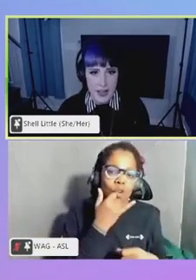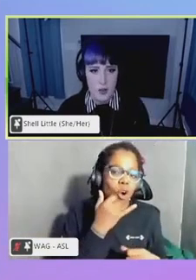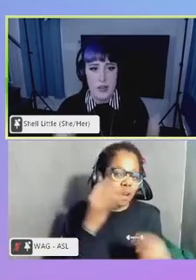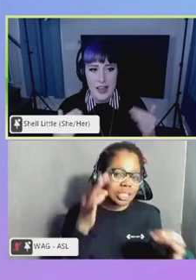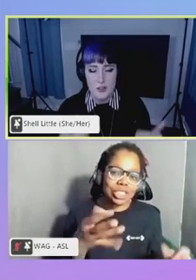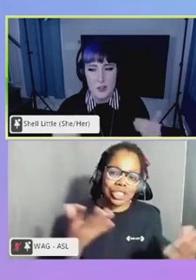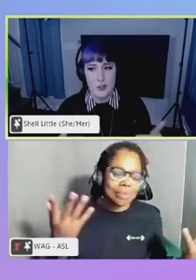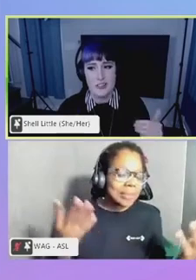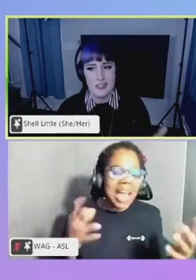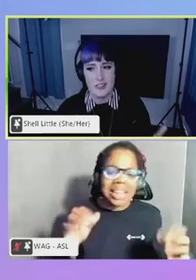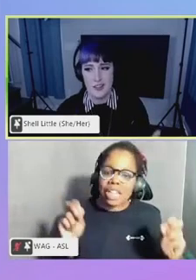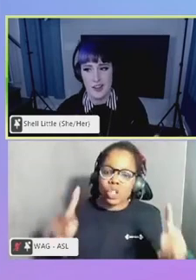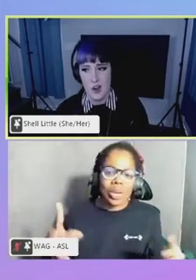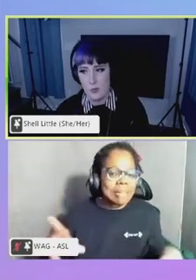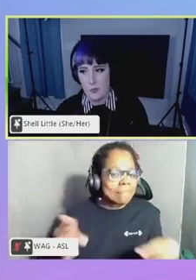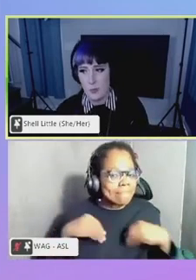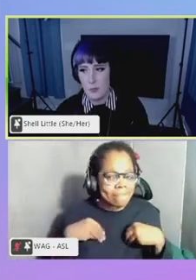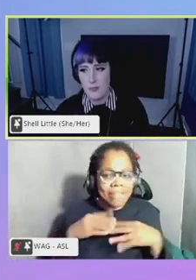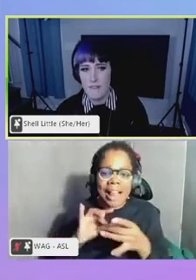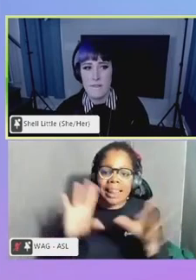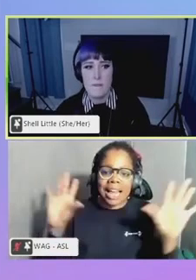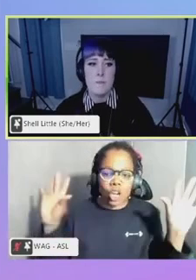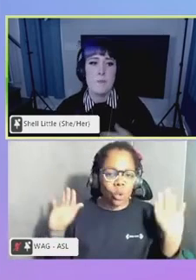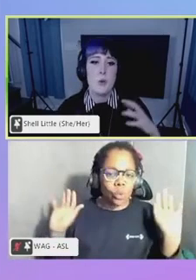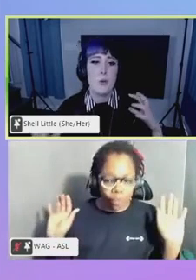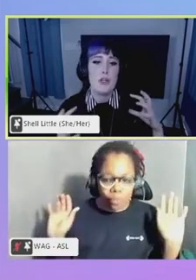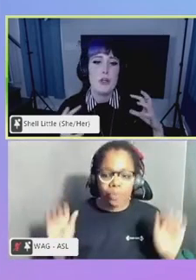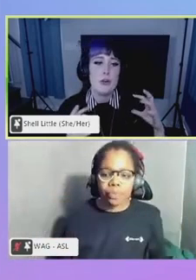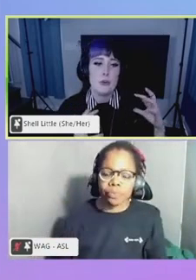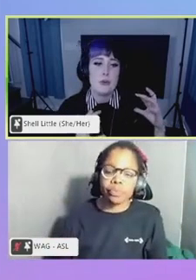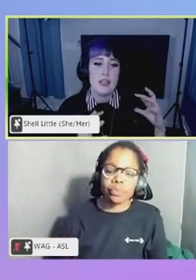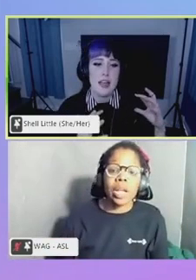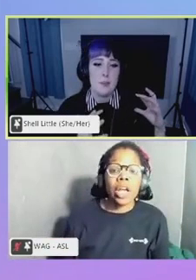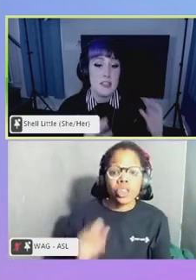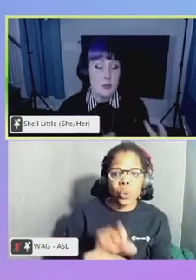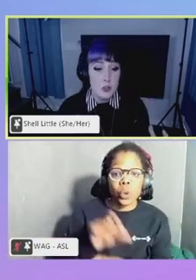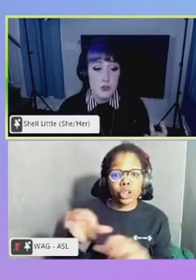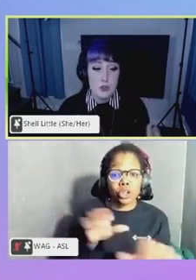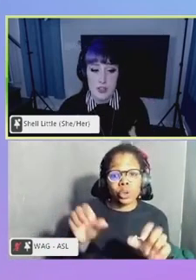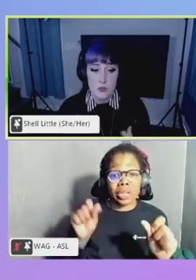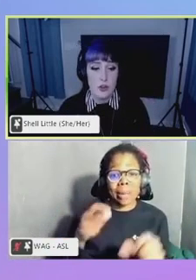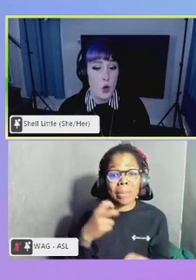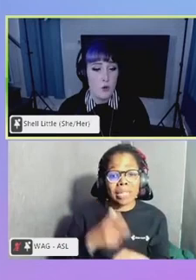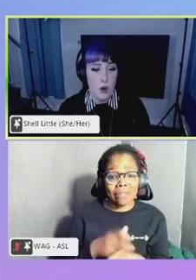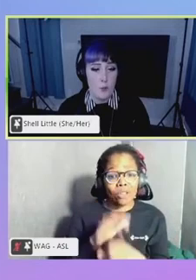ticket fix. It is OK that that things were into production without you touching it. It is OK that you went on vacation.